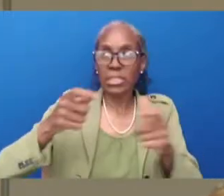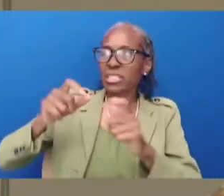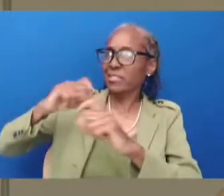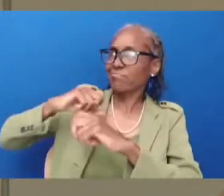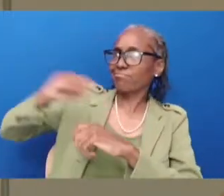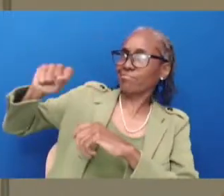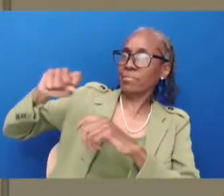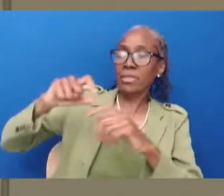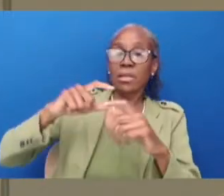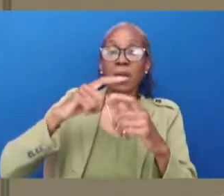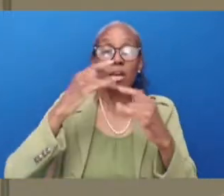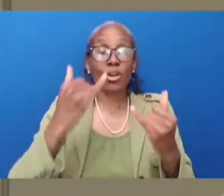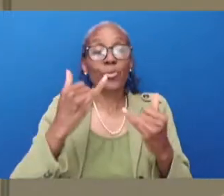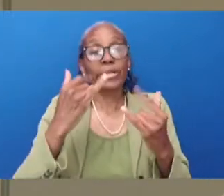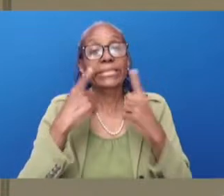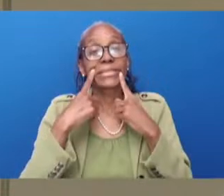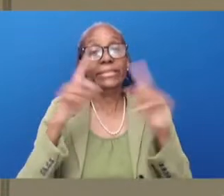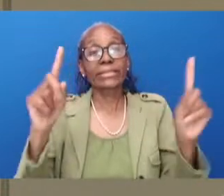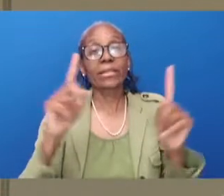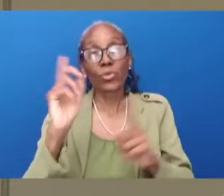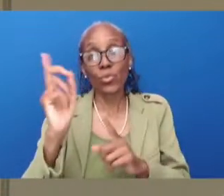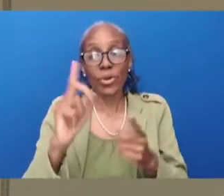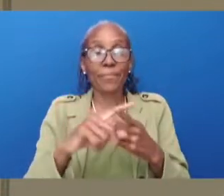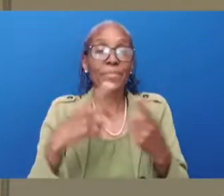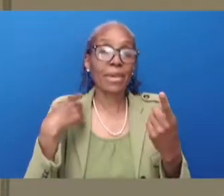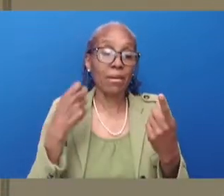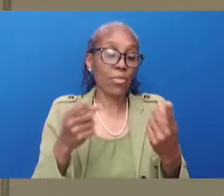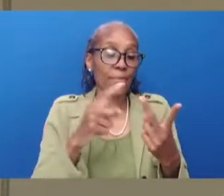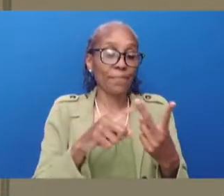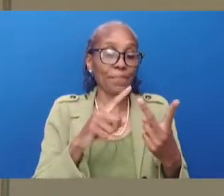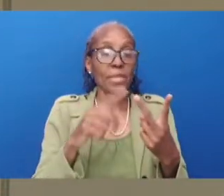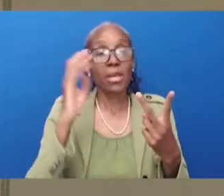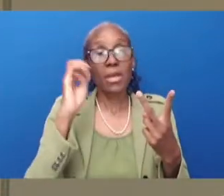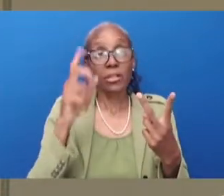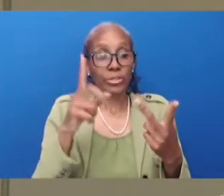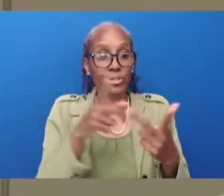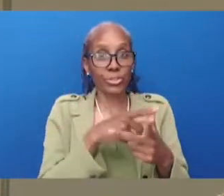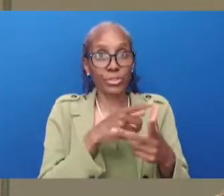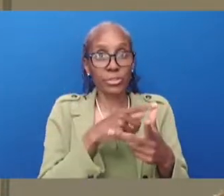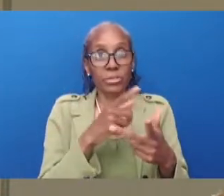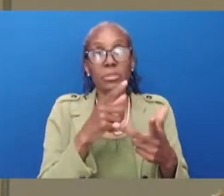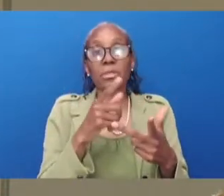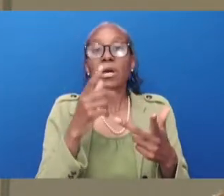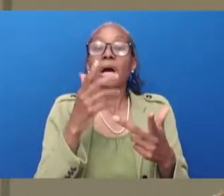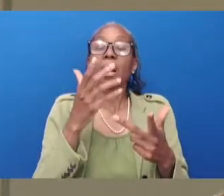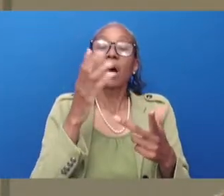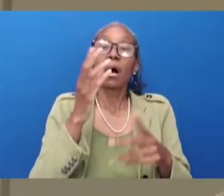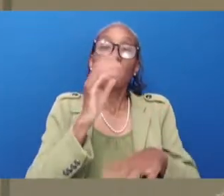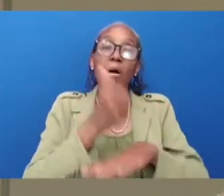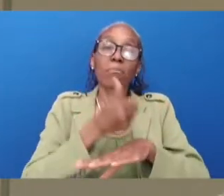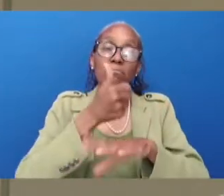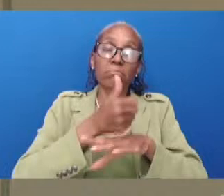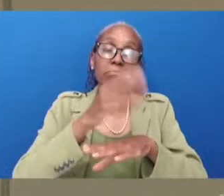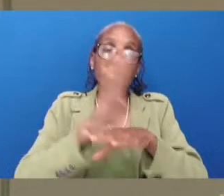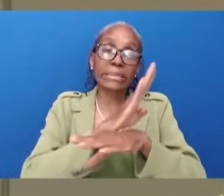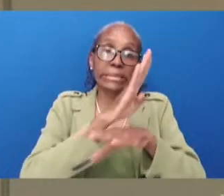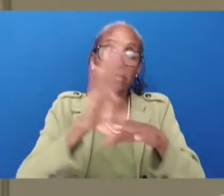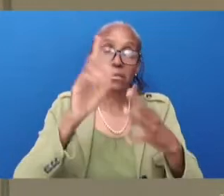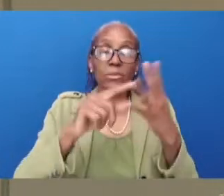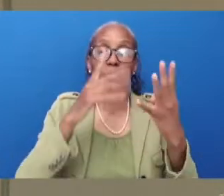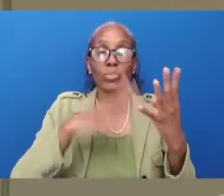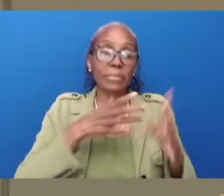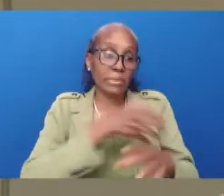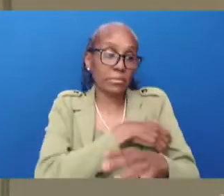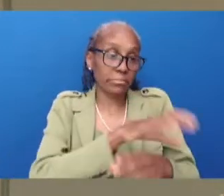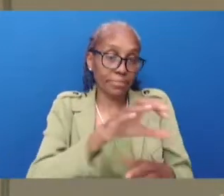FOREIGN DOMINATION, WHILE ALSO